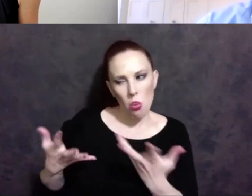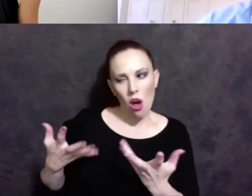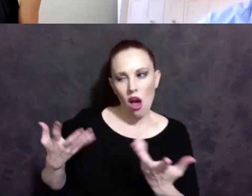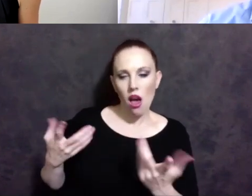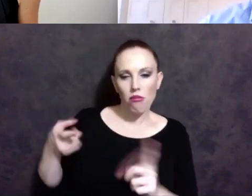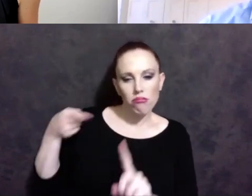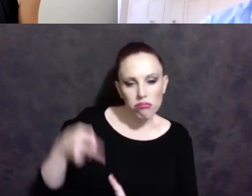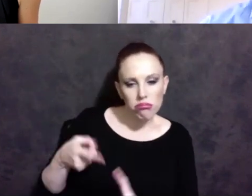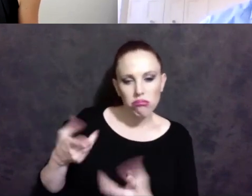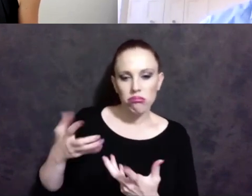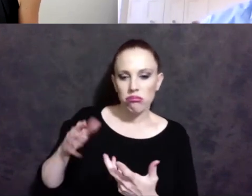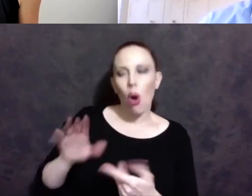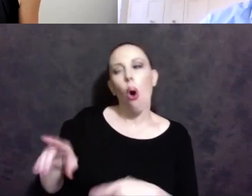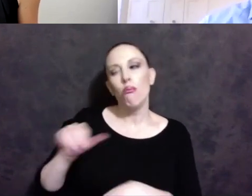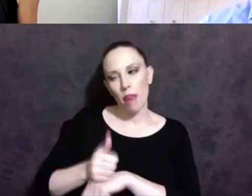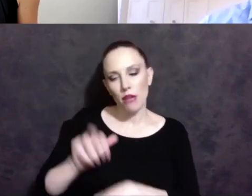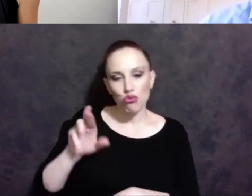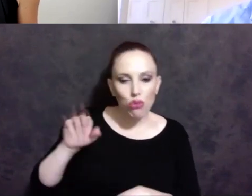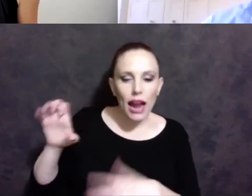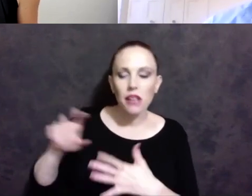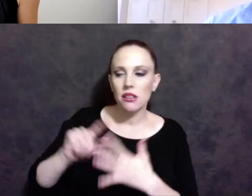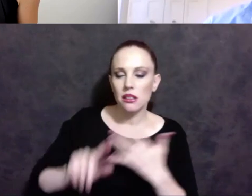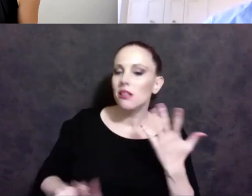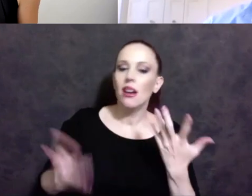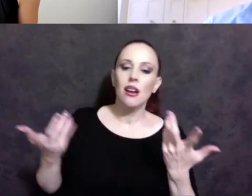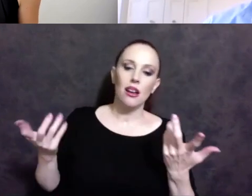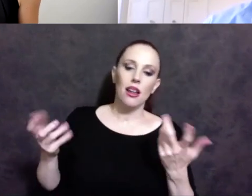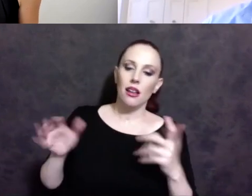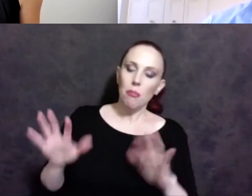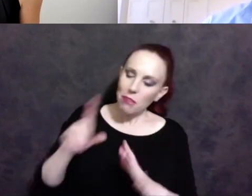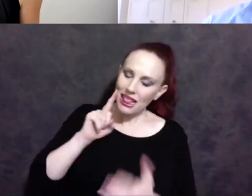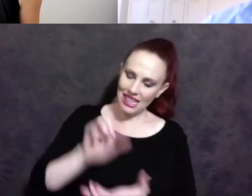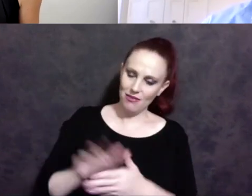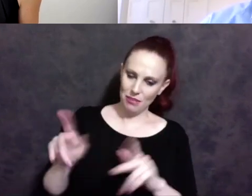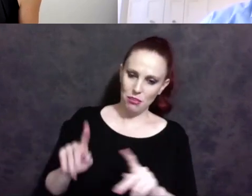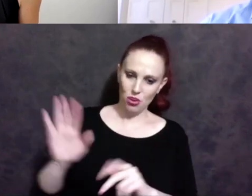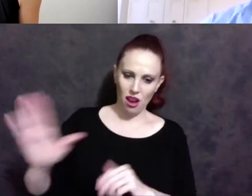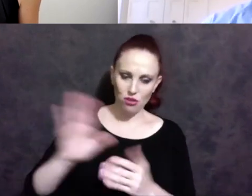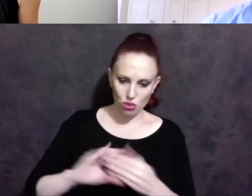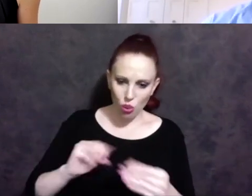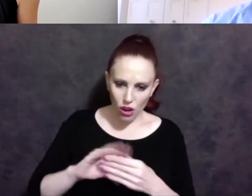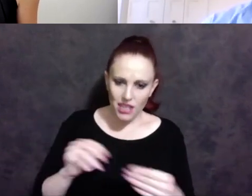based on your race? Believe people when they tell you their story. And then, you know,